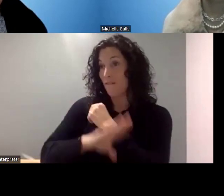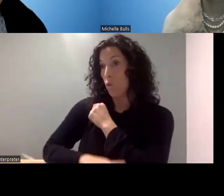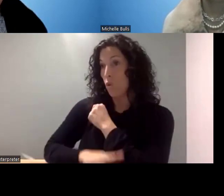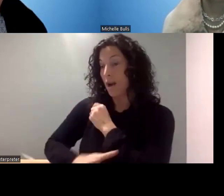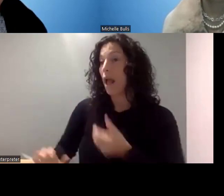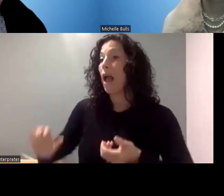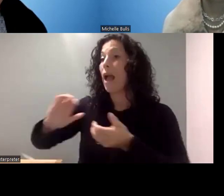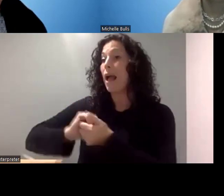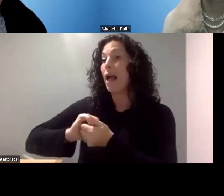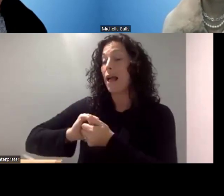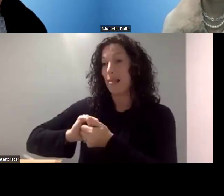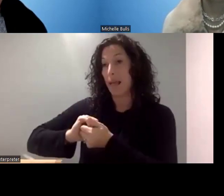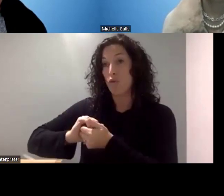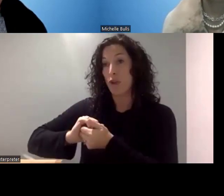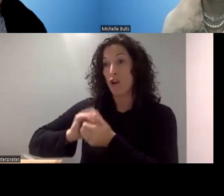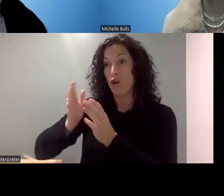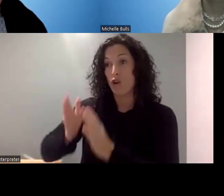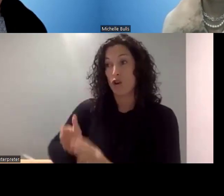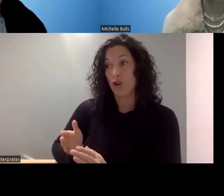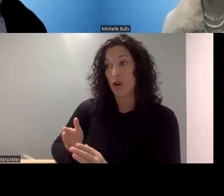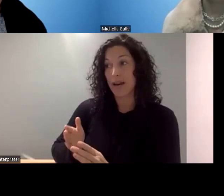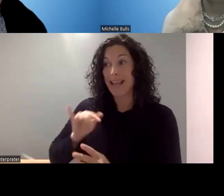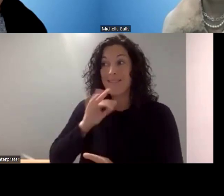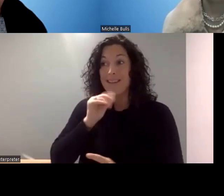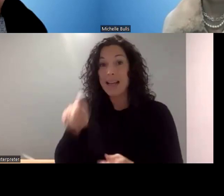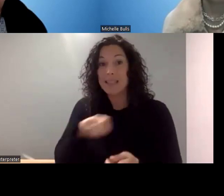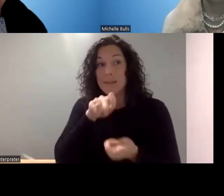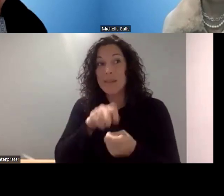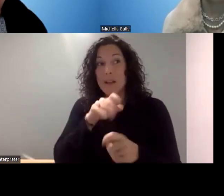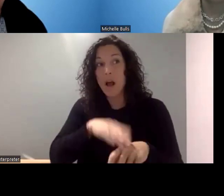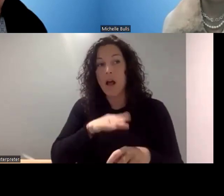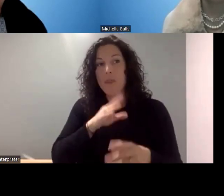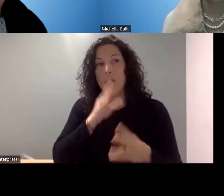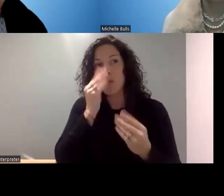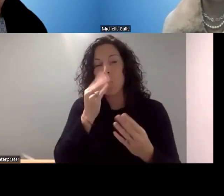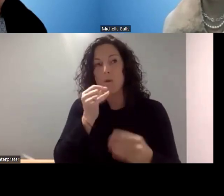if not specified on the notice of funding opportunity or NOFO?